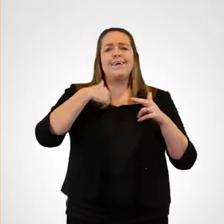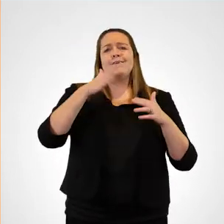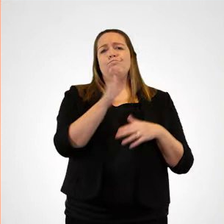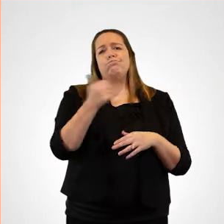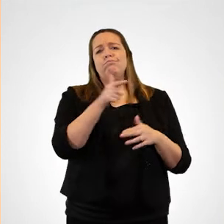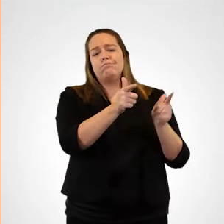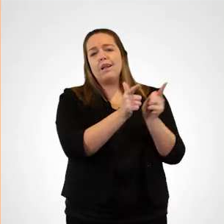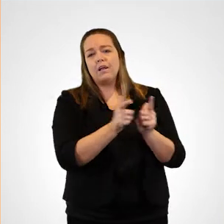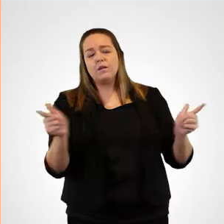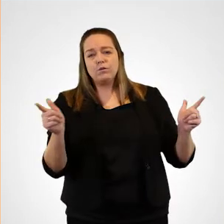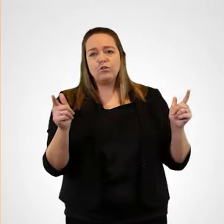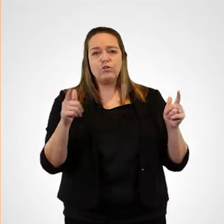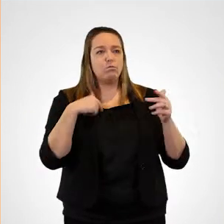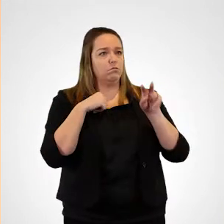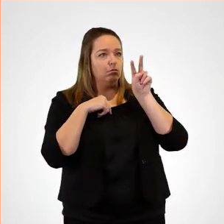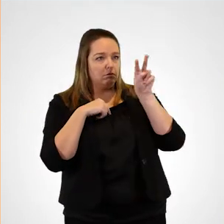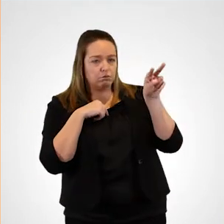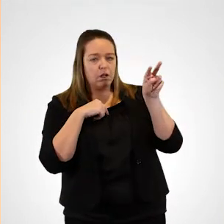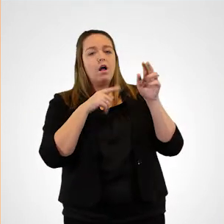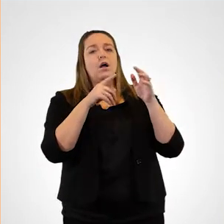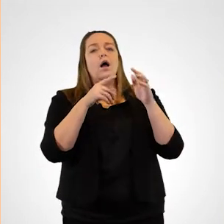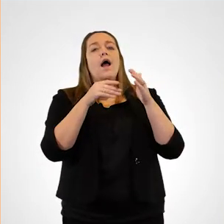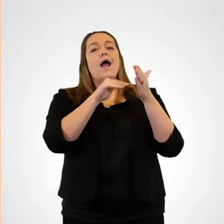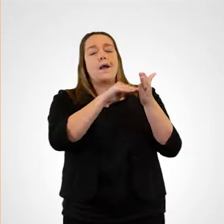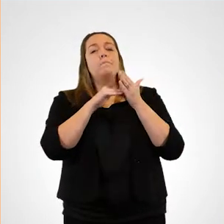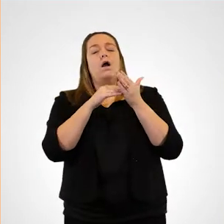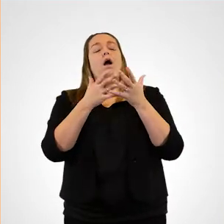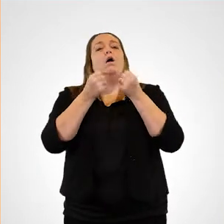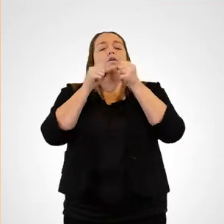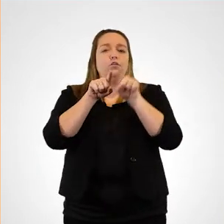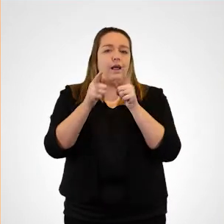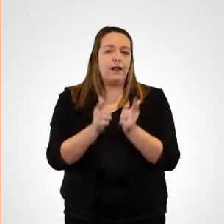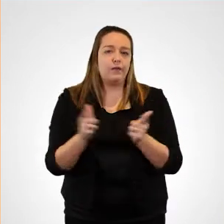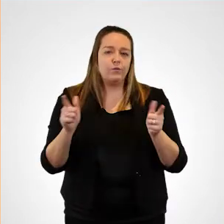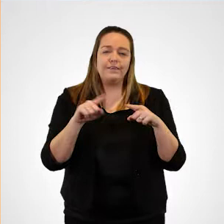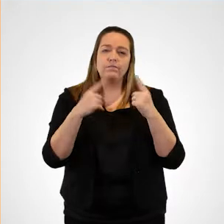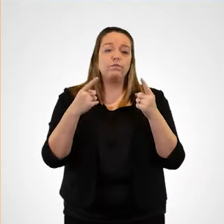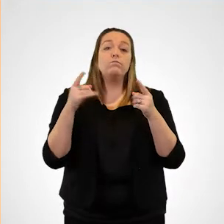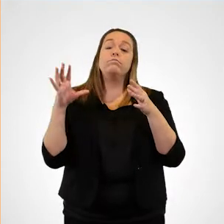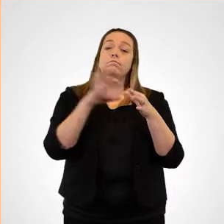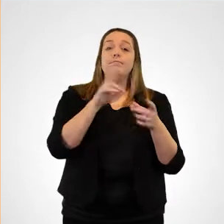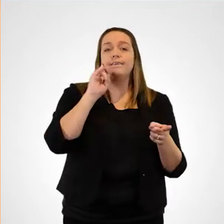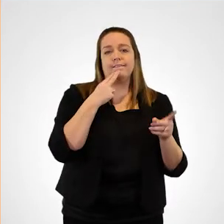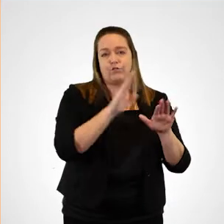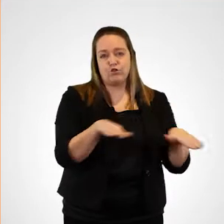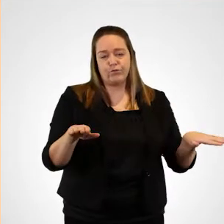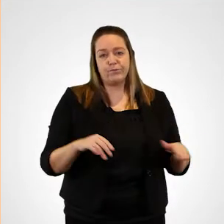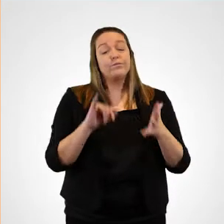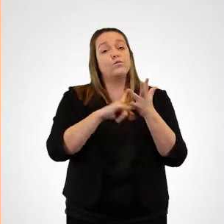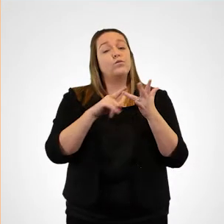using that information to help you acquire language, and of course that is what would be the case with deaf children. So let's have a look at some of the evidence